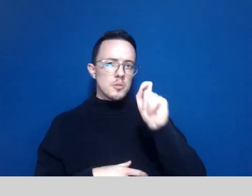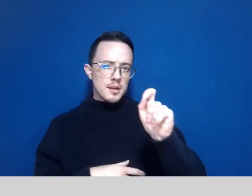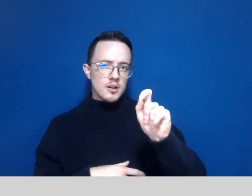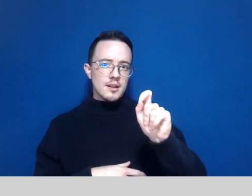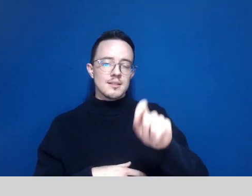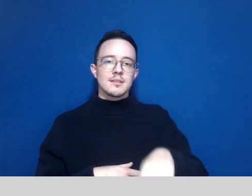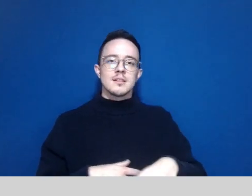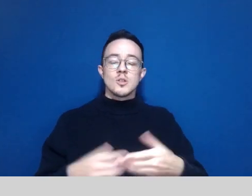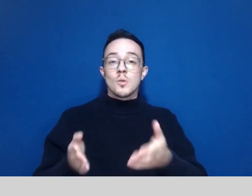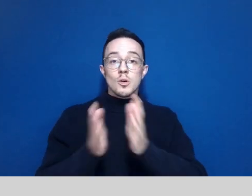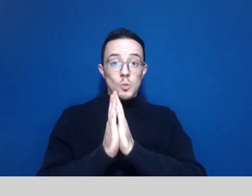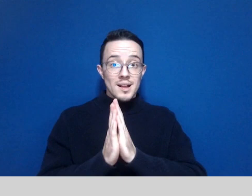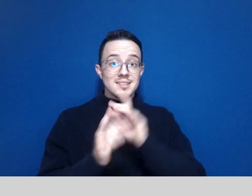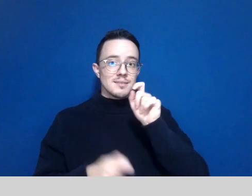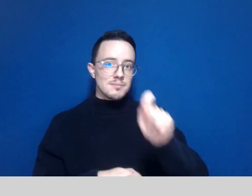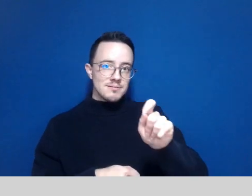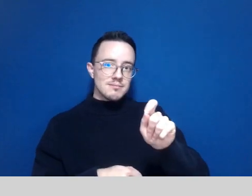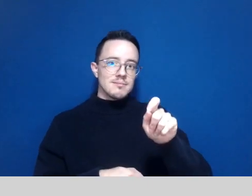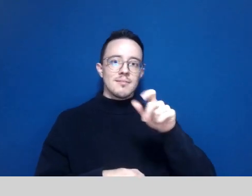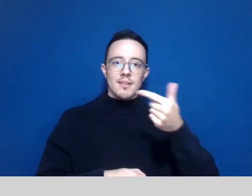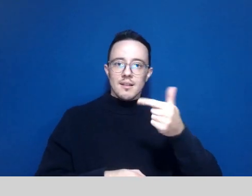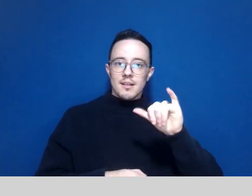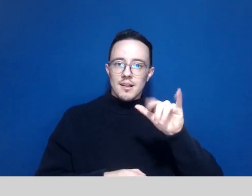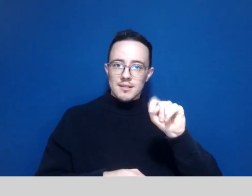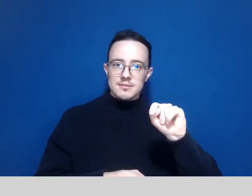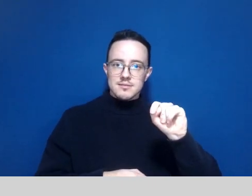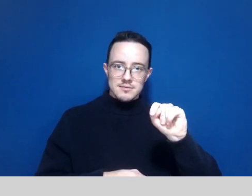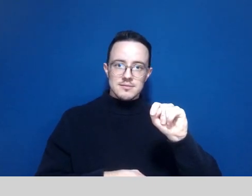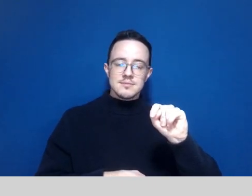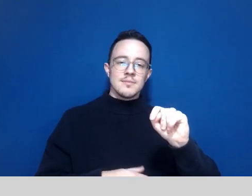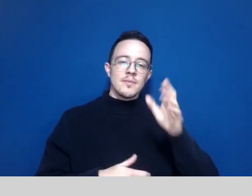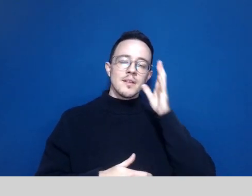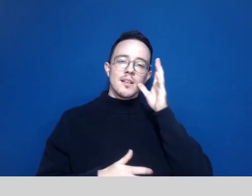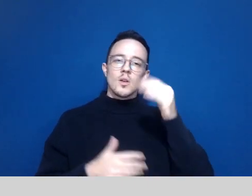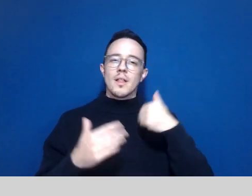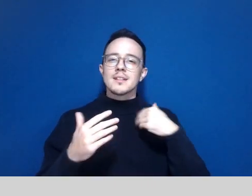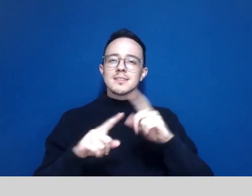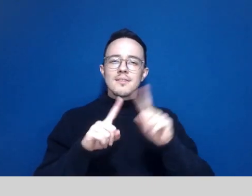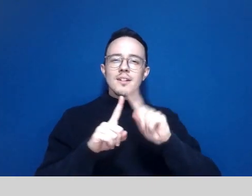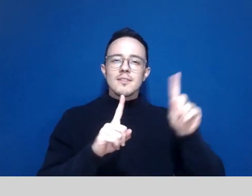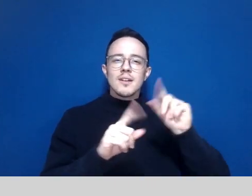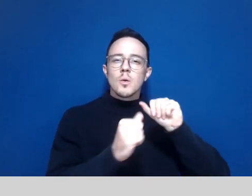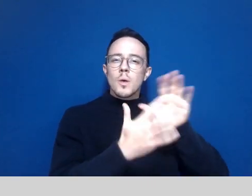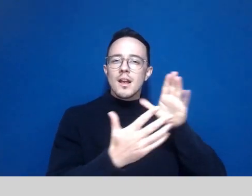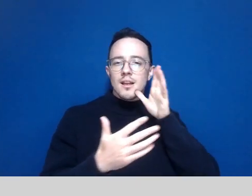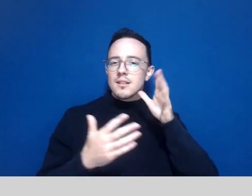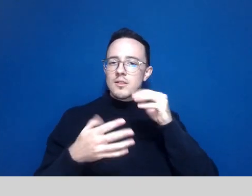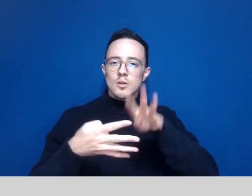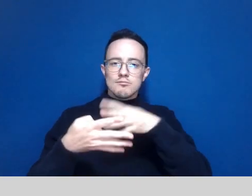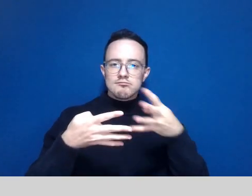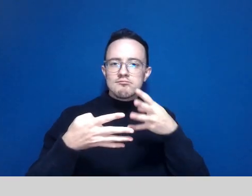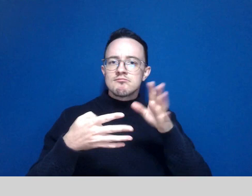about the audio that you're transcribing and gives you the ability to do that. And there are ways that you can upload these